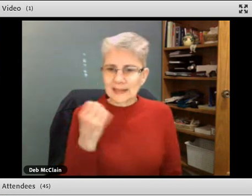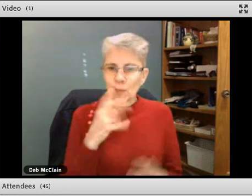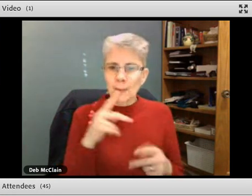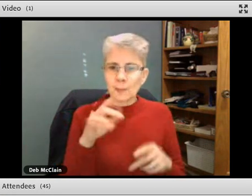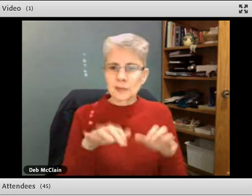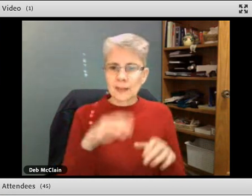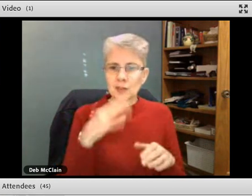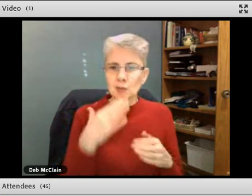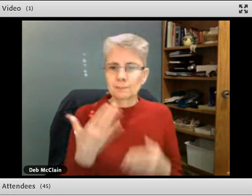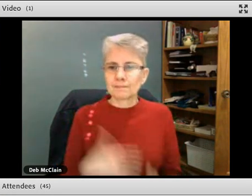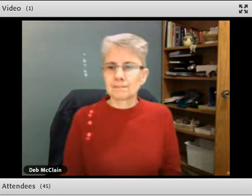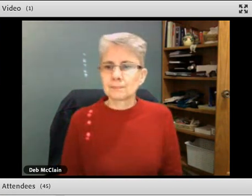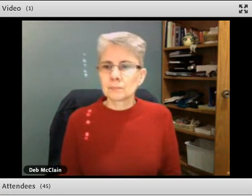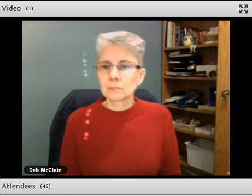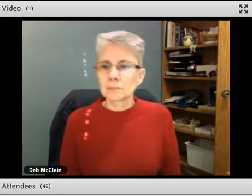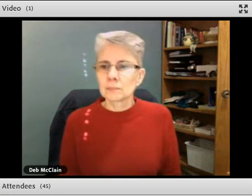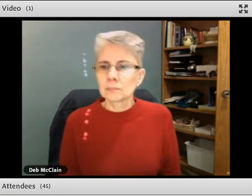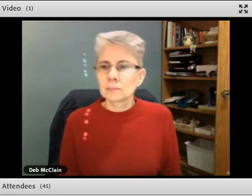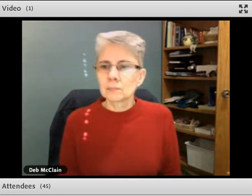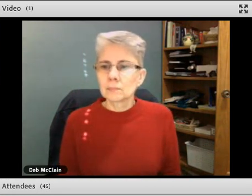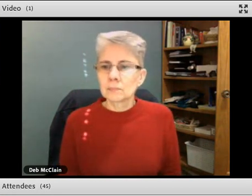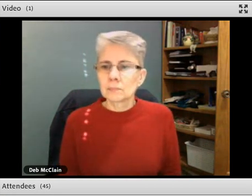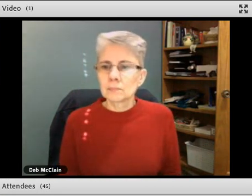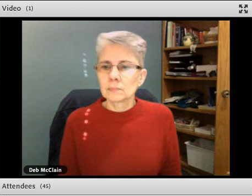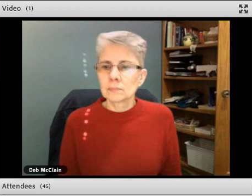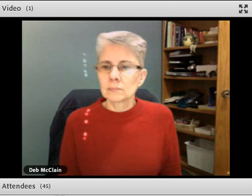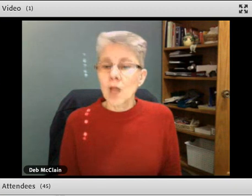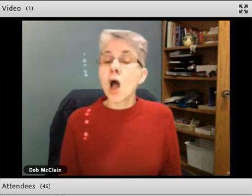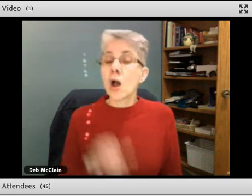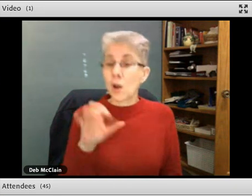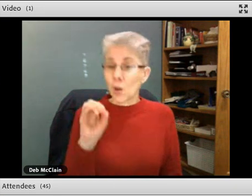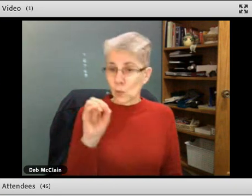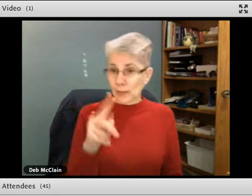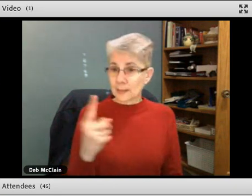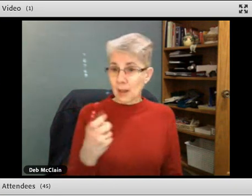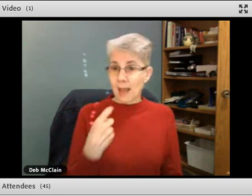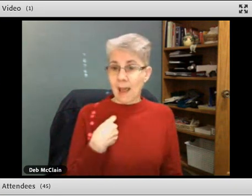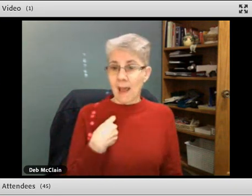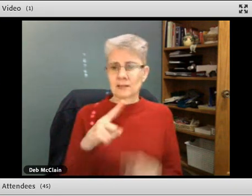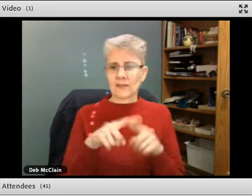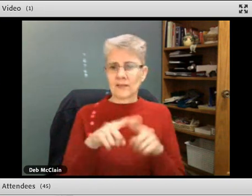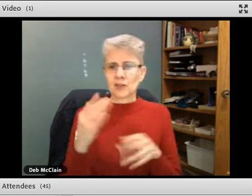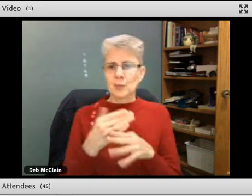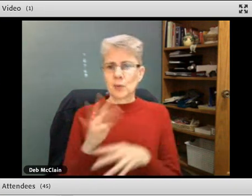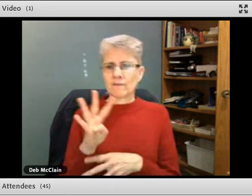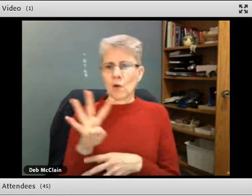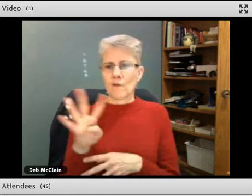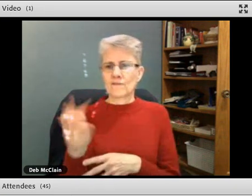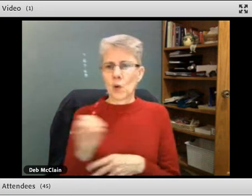Okay. Brief explanation of RDA. Okay. RDA, Resource Description and Access,